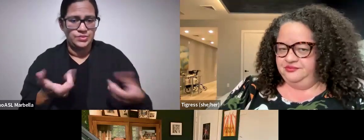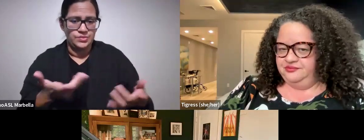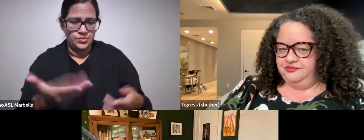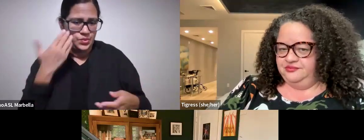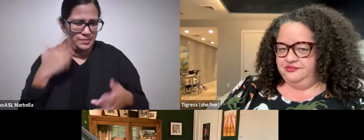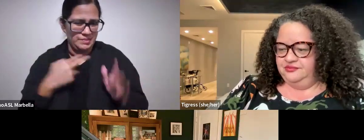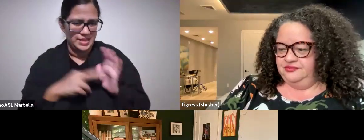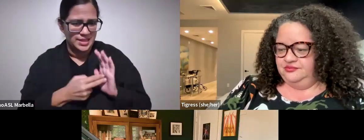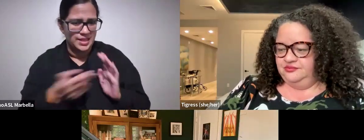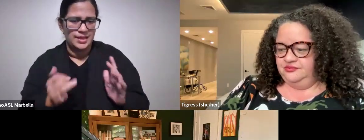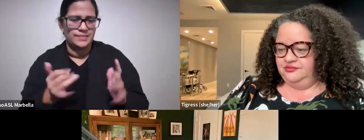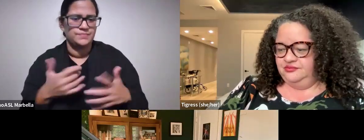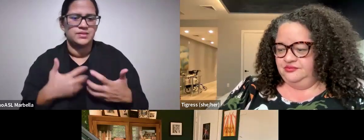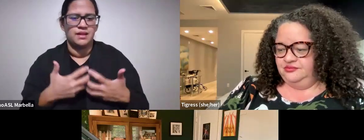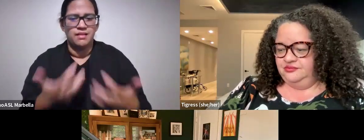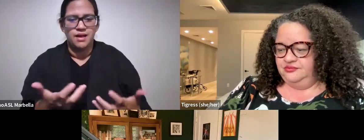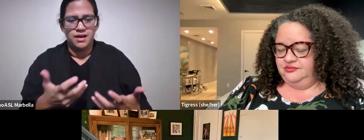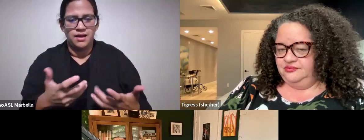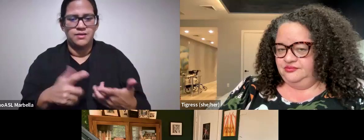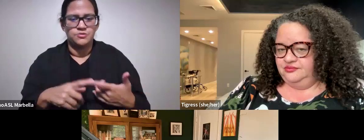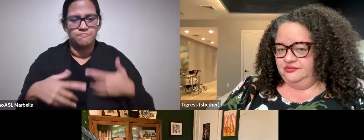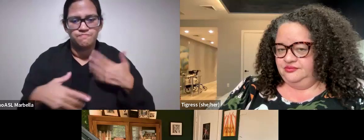and it's a lot also to sort of step into the mindset of people who are